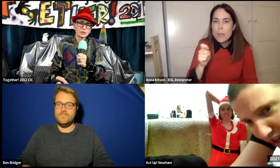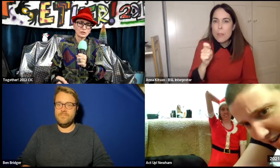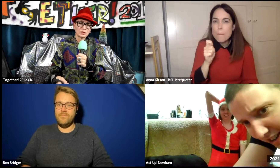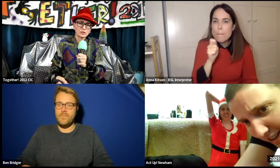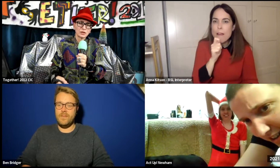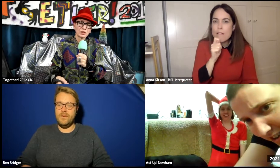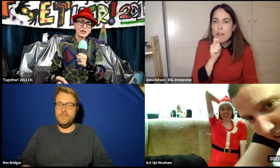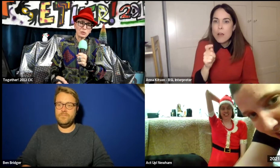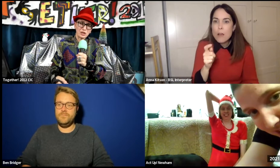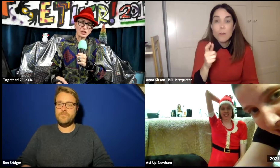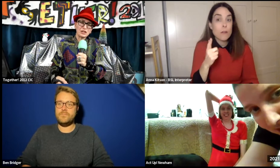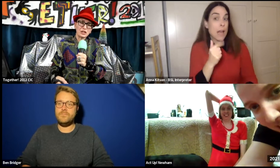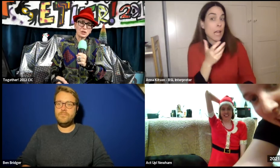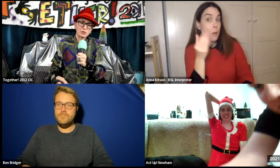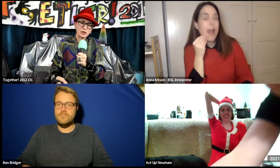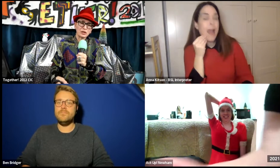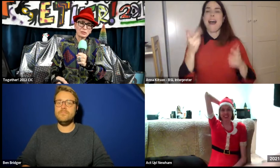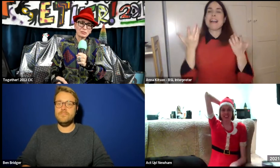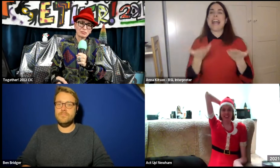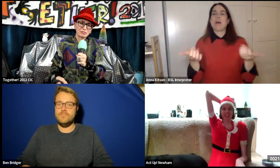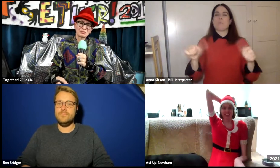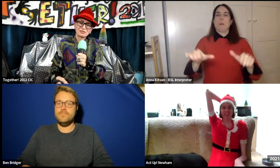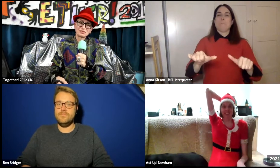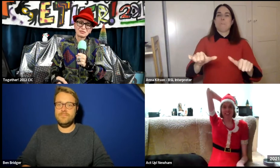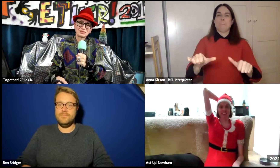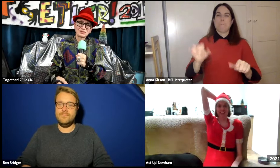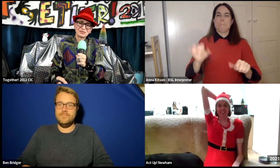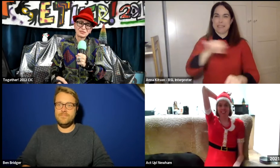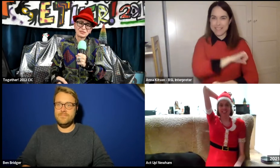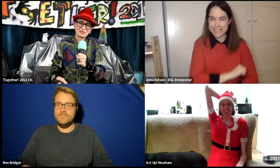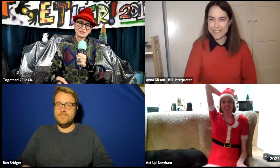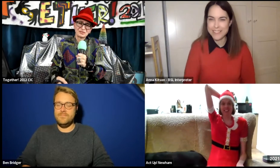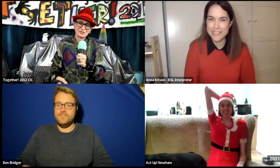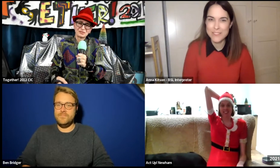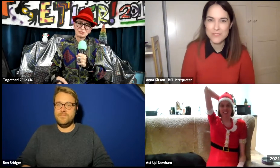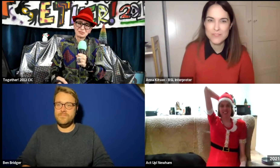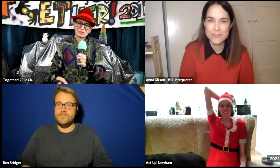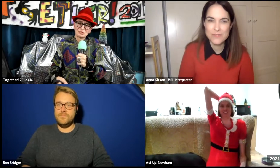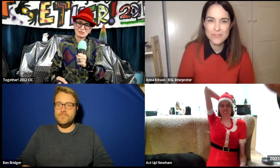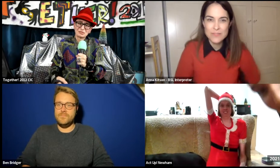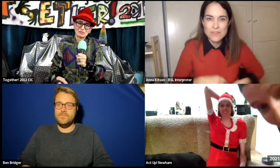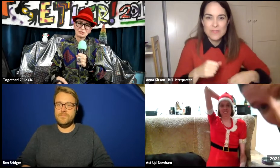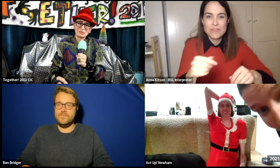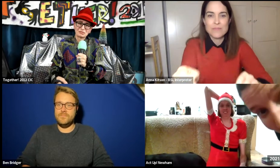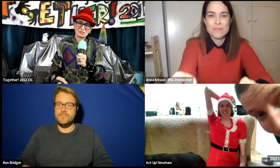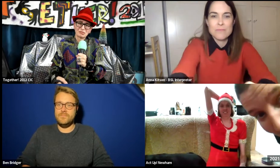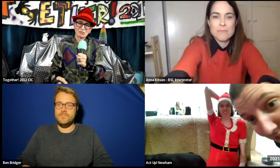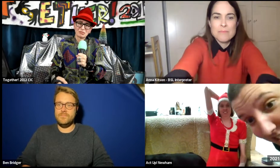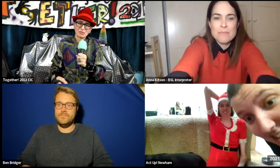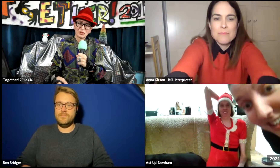Now we can. Oh good, yes. Is it Sterre's turn?